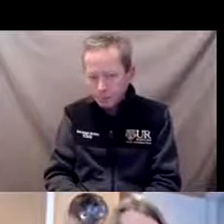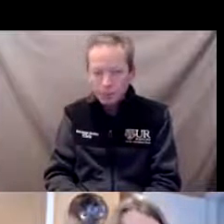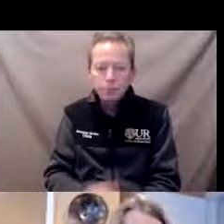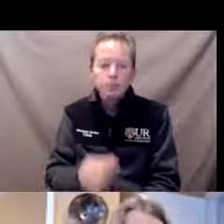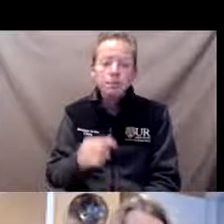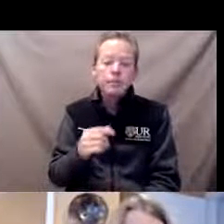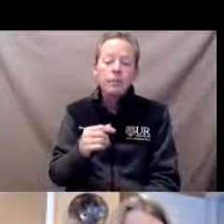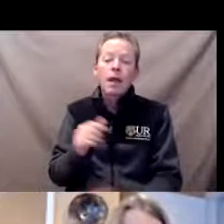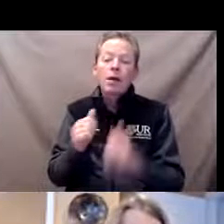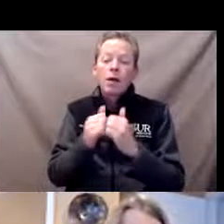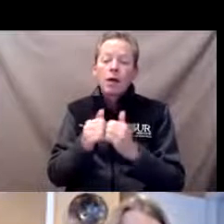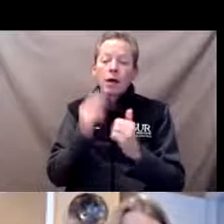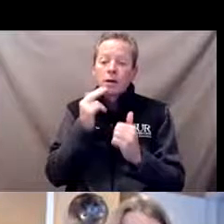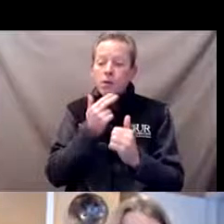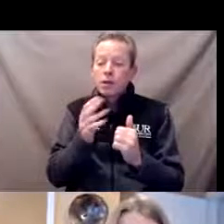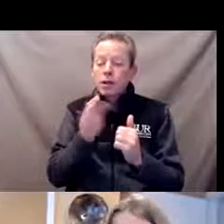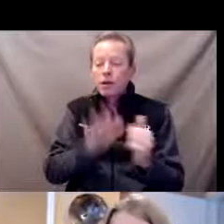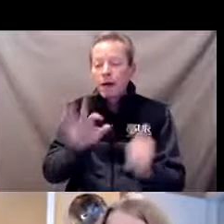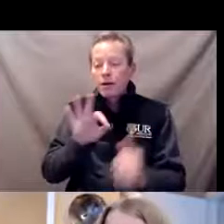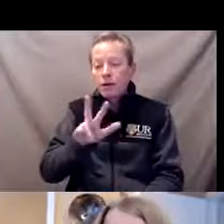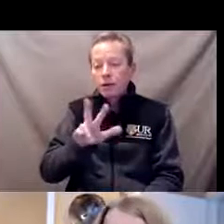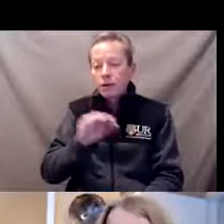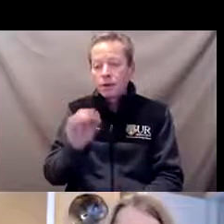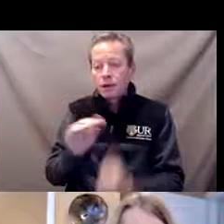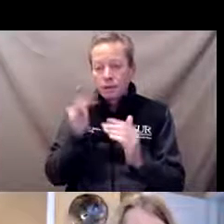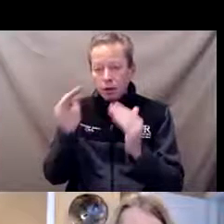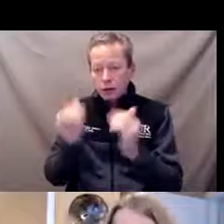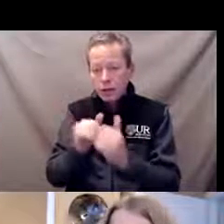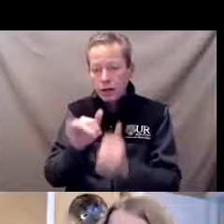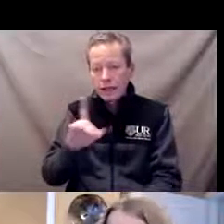With nutrition, about 93 percent of adults with intellectual disabilities in the community have